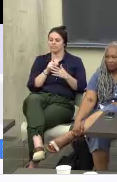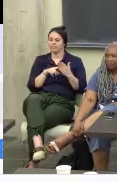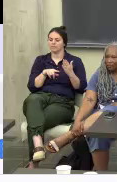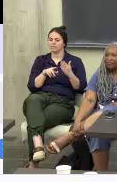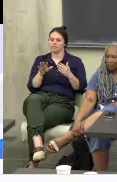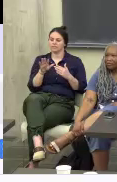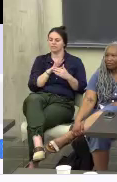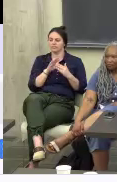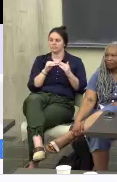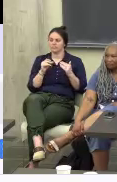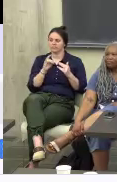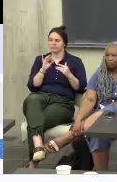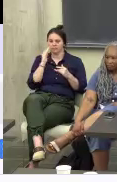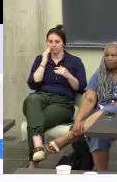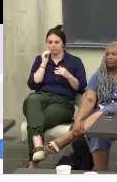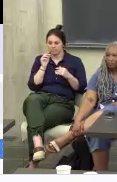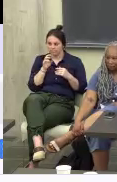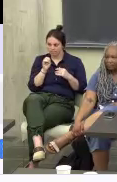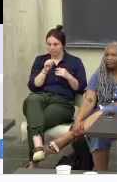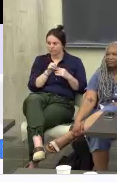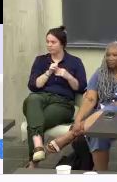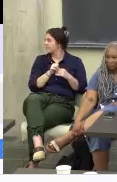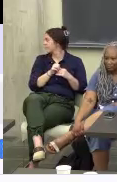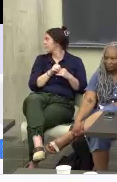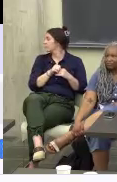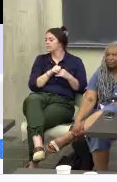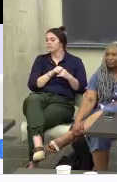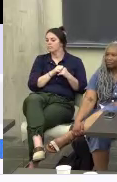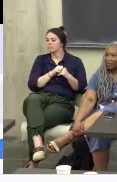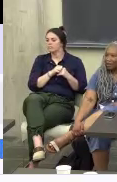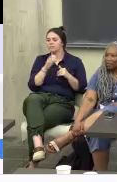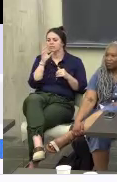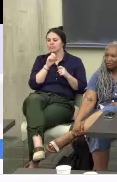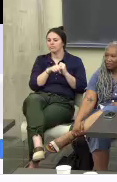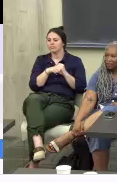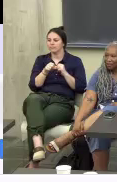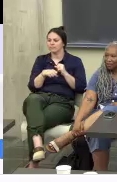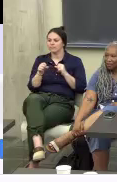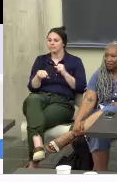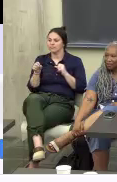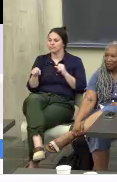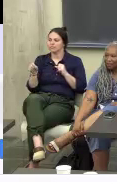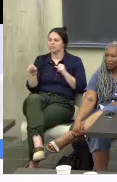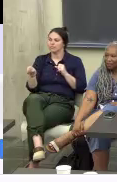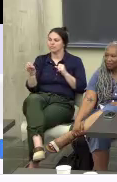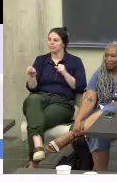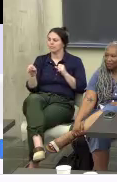levels of knowledge are but I guess I'm rambling here a little bit, but Yeah, I mean,